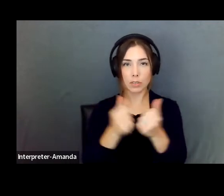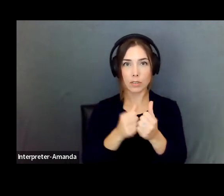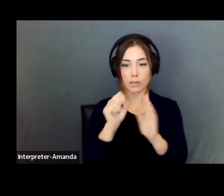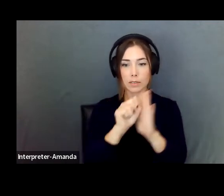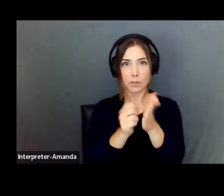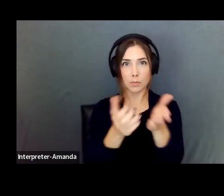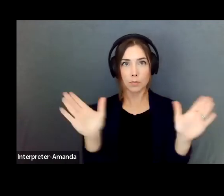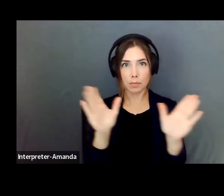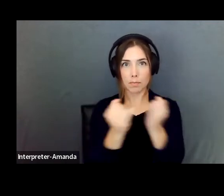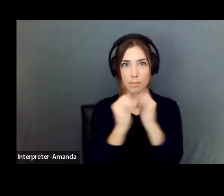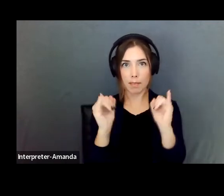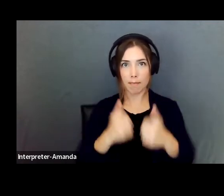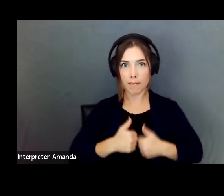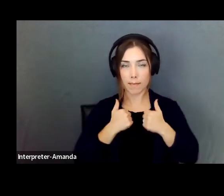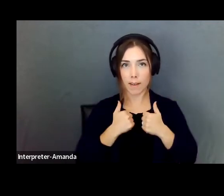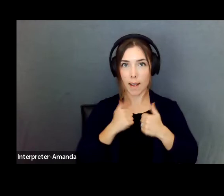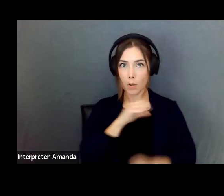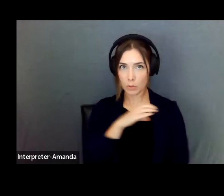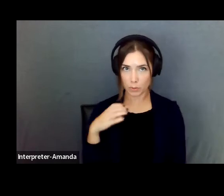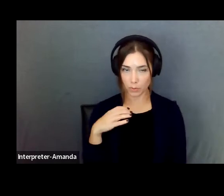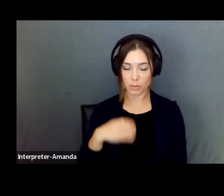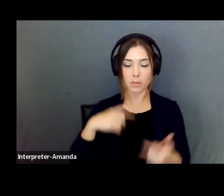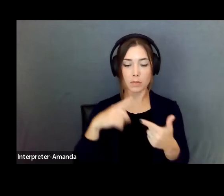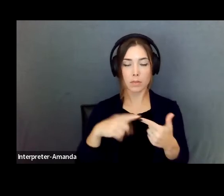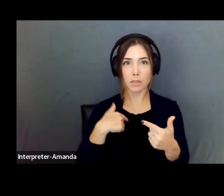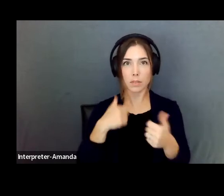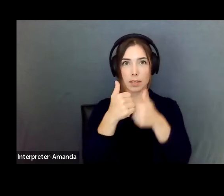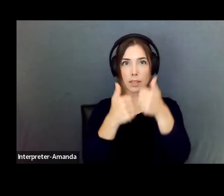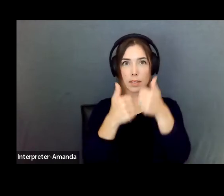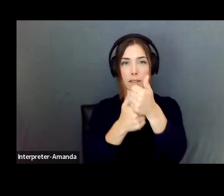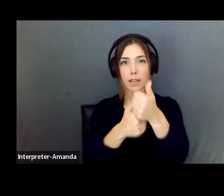And I'm also the executive director of the SILCK in Kansas.